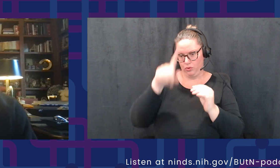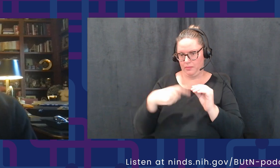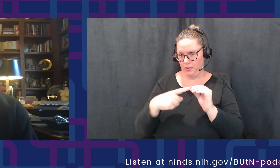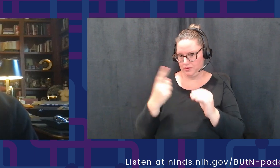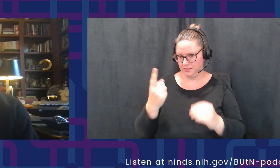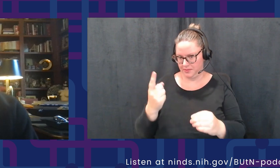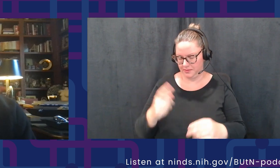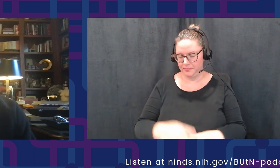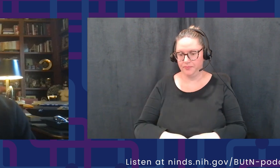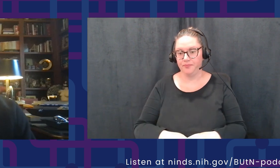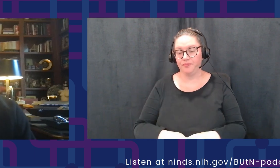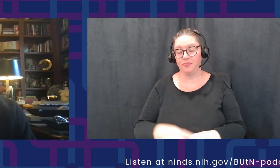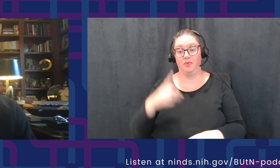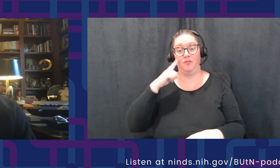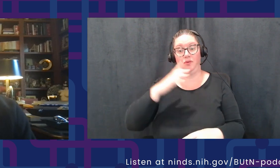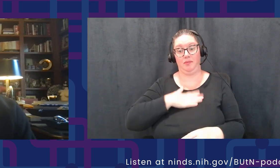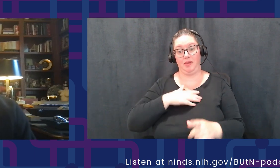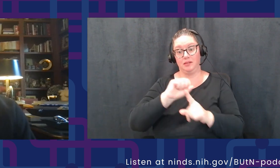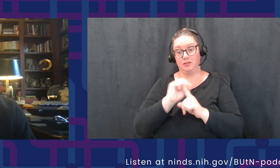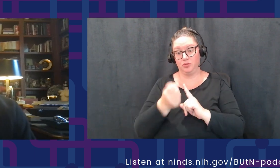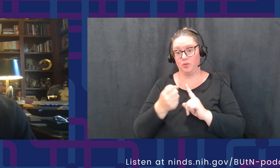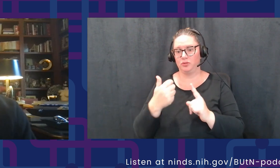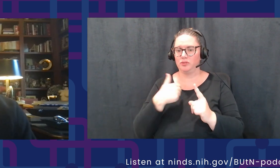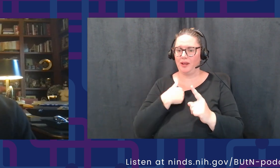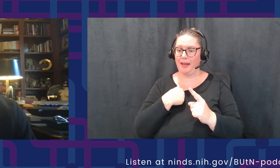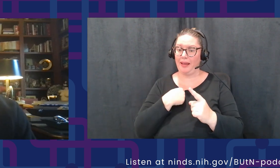So, in my case, I battle brain cancer.